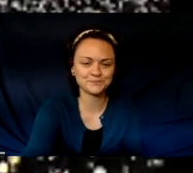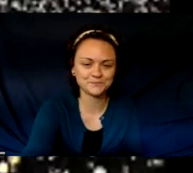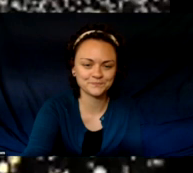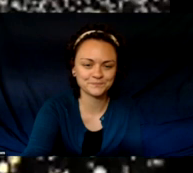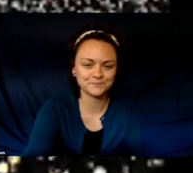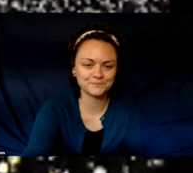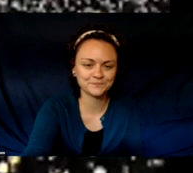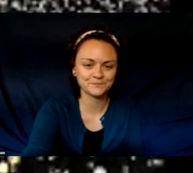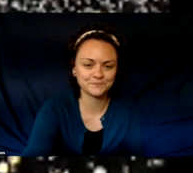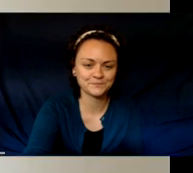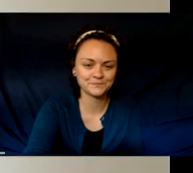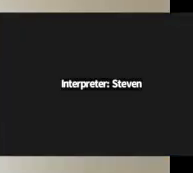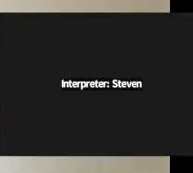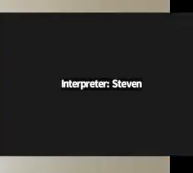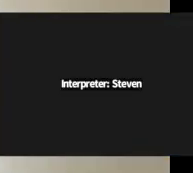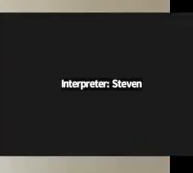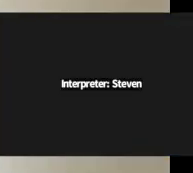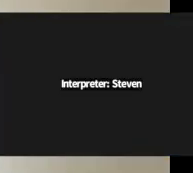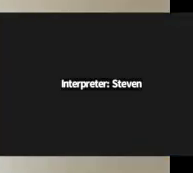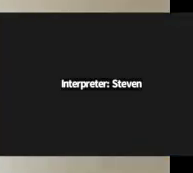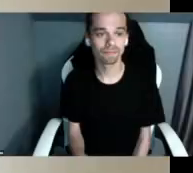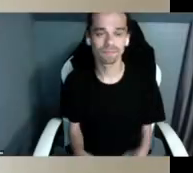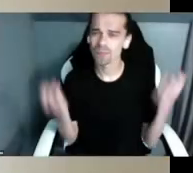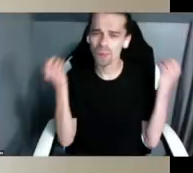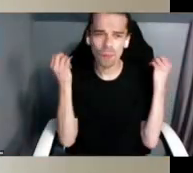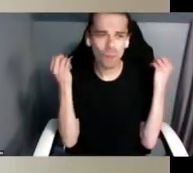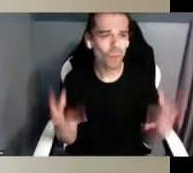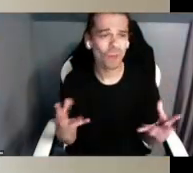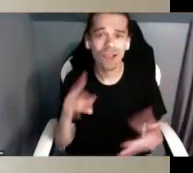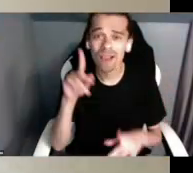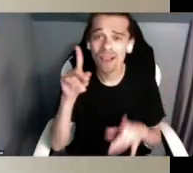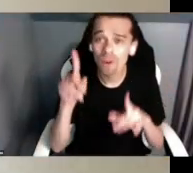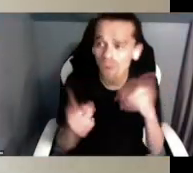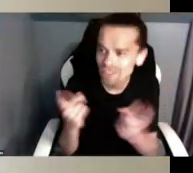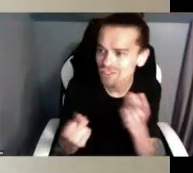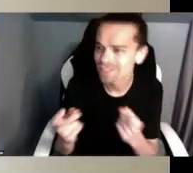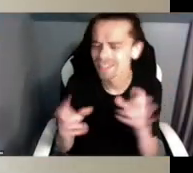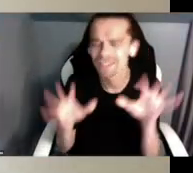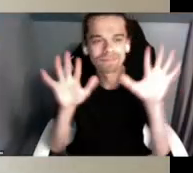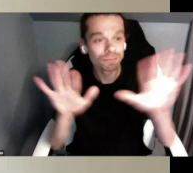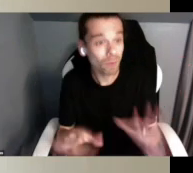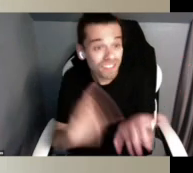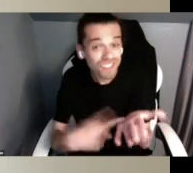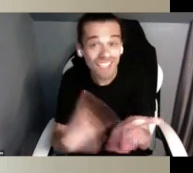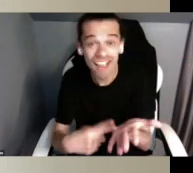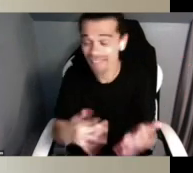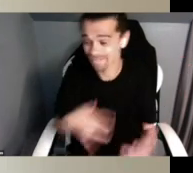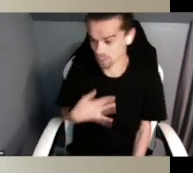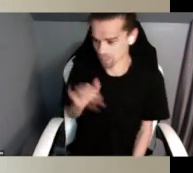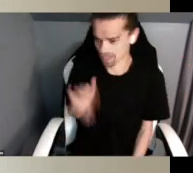So many amazing questions. Such a great discussion. I feel like we could keep it going all day,